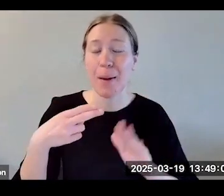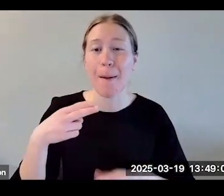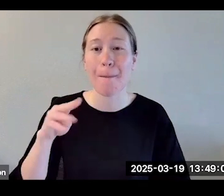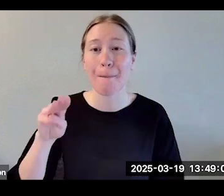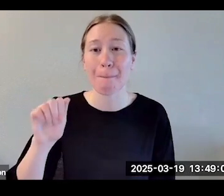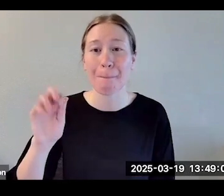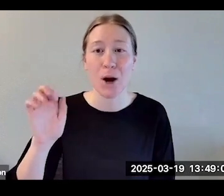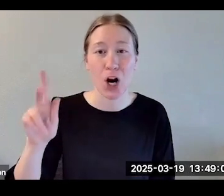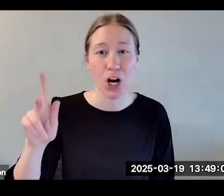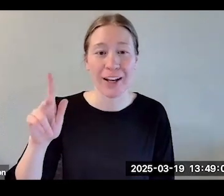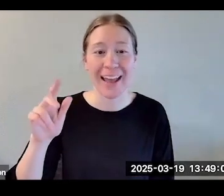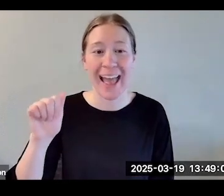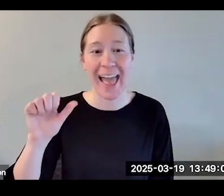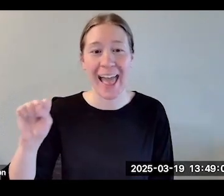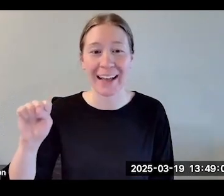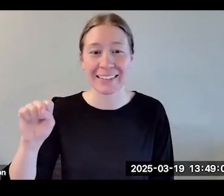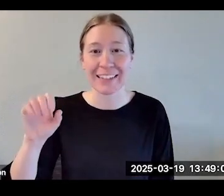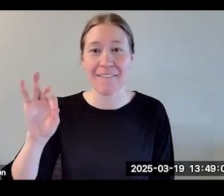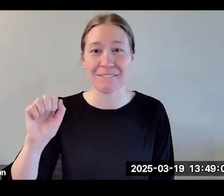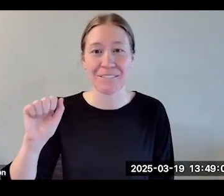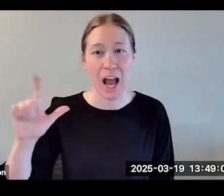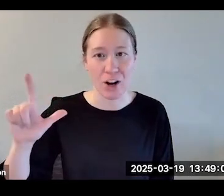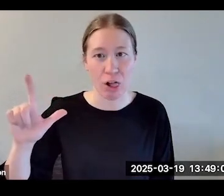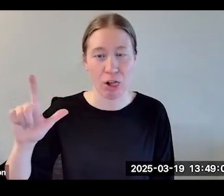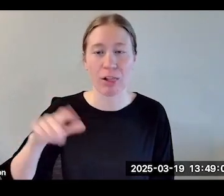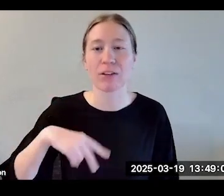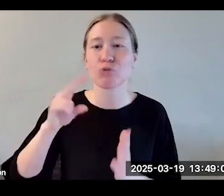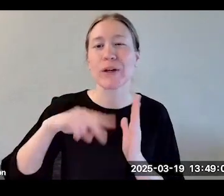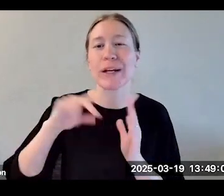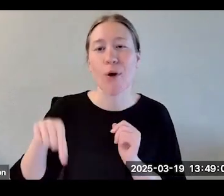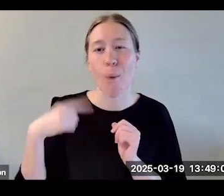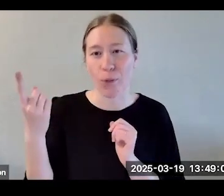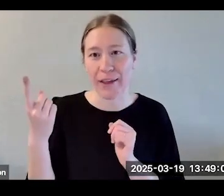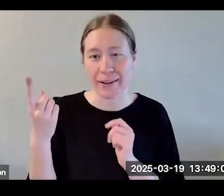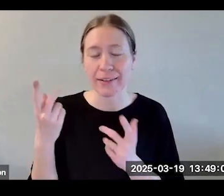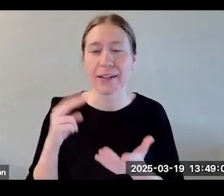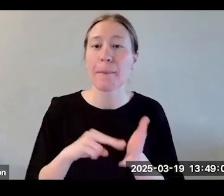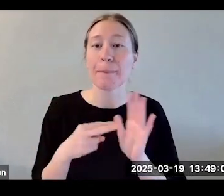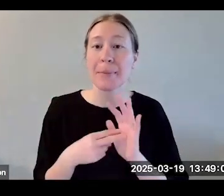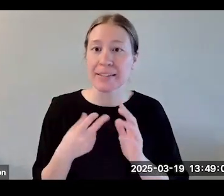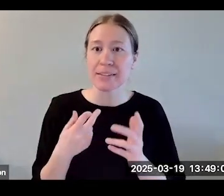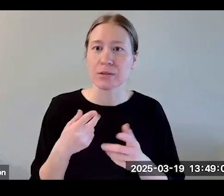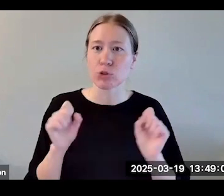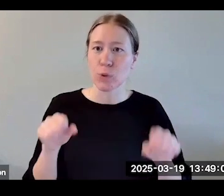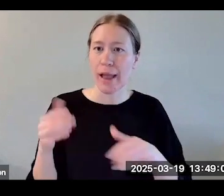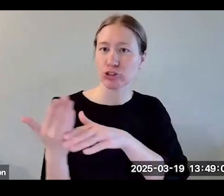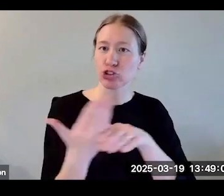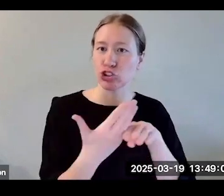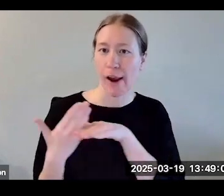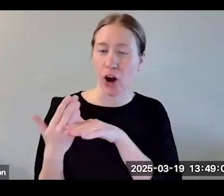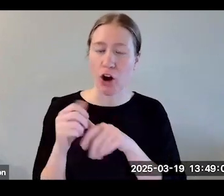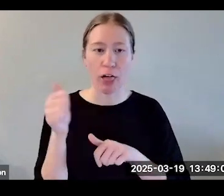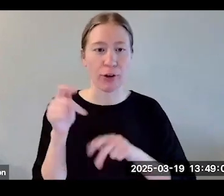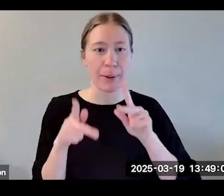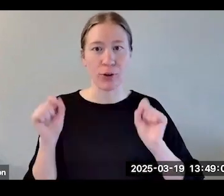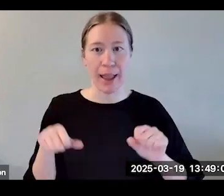and that's a great way to make sure that folks can, A, have access to your document, but B, also add some password protection to it